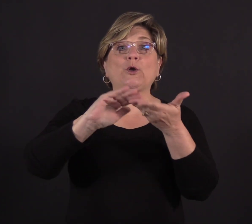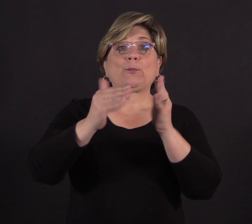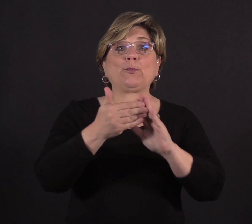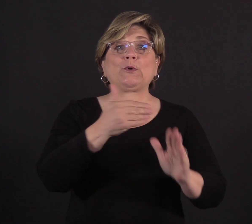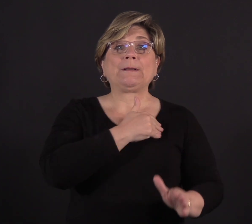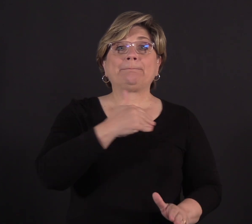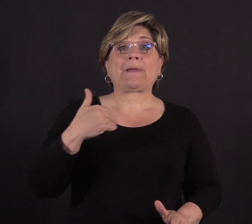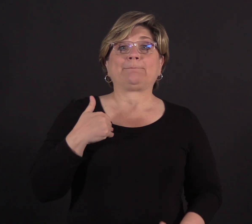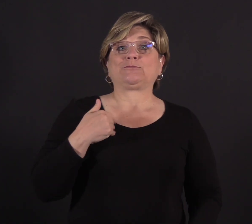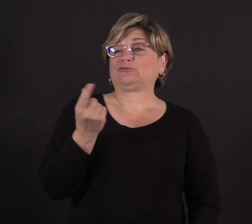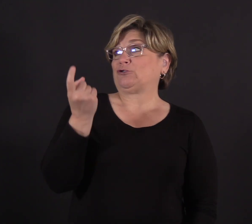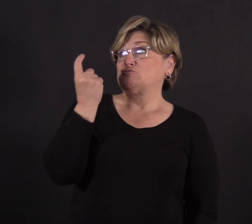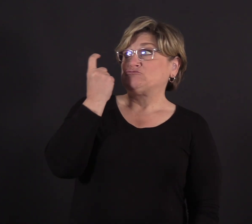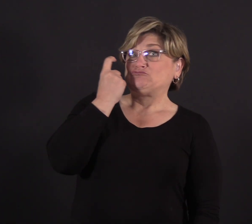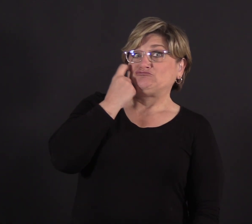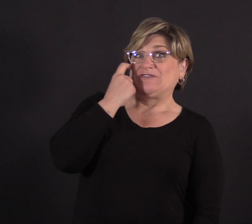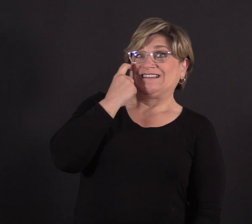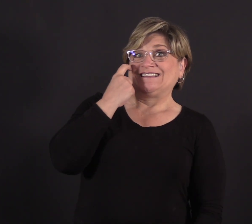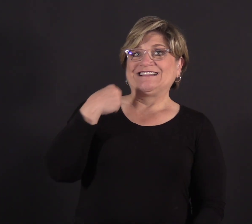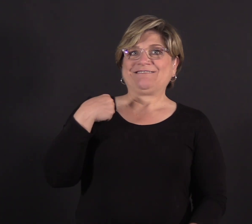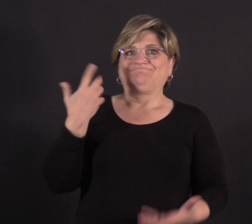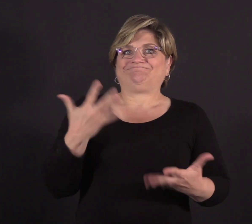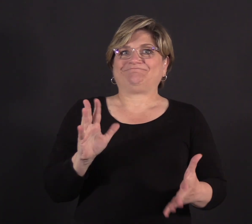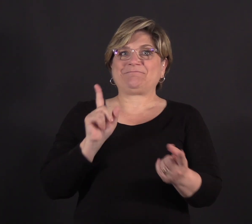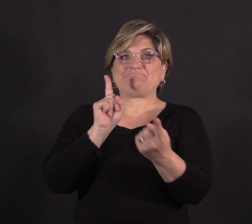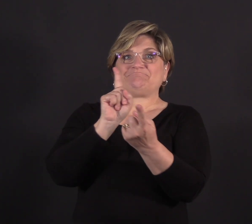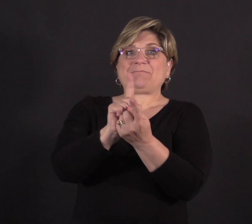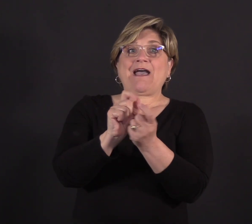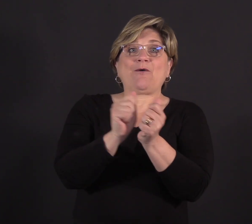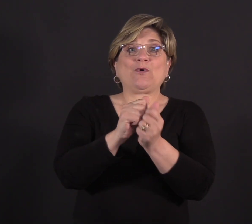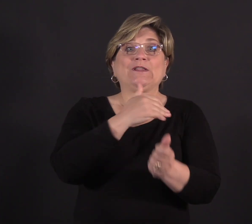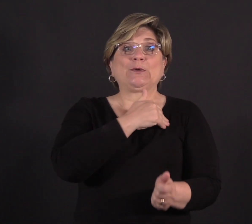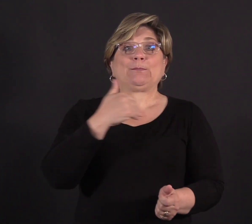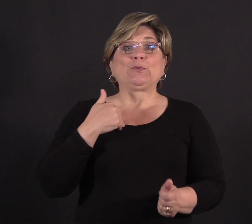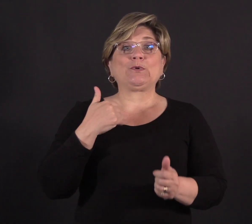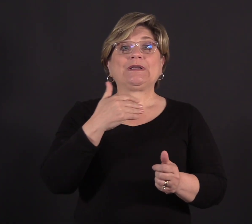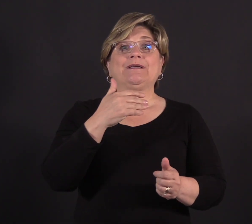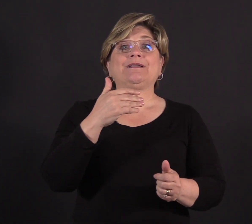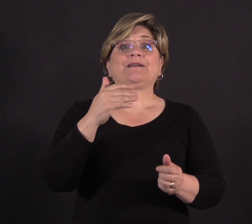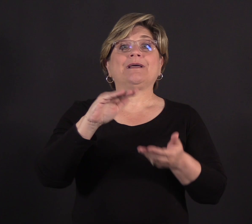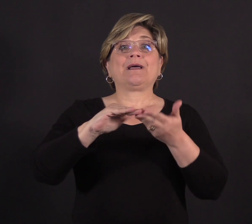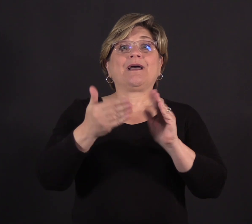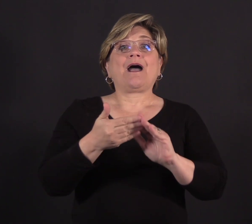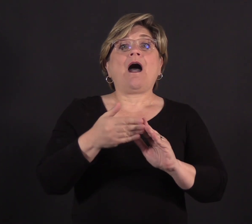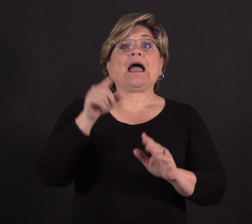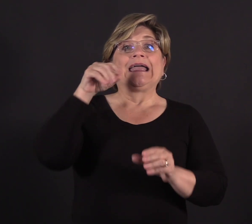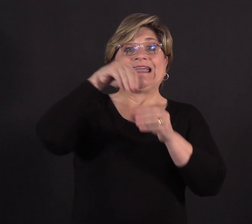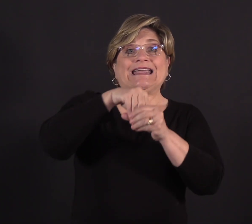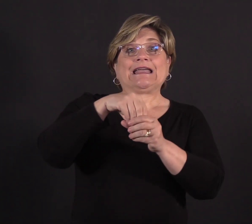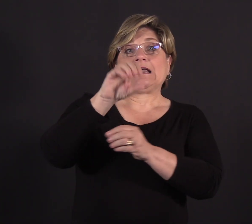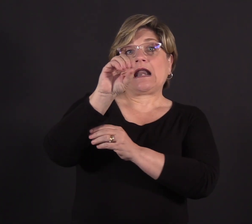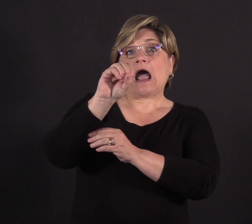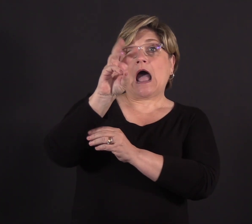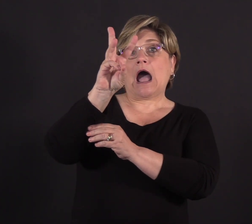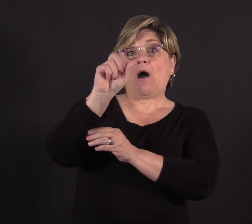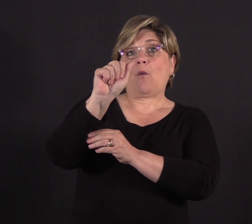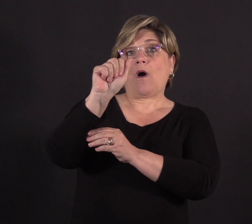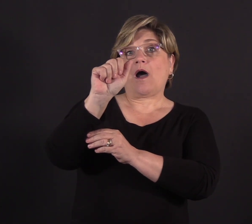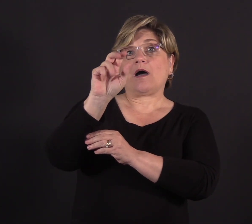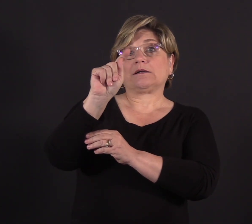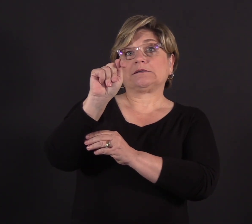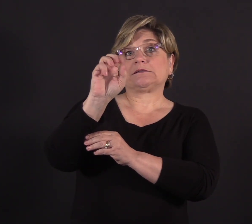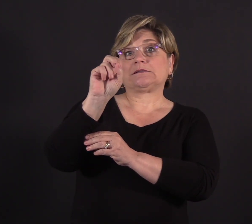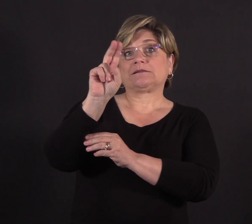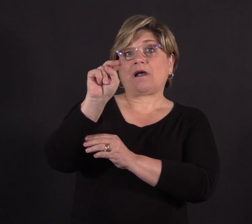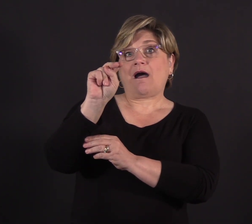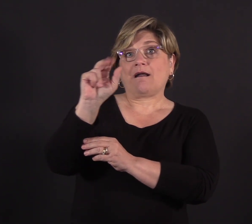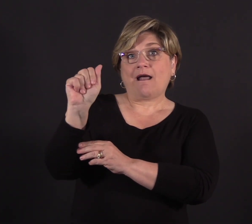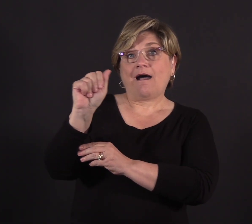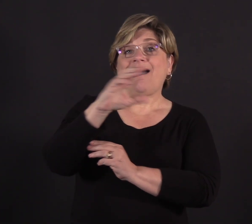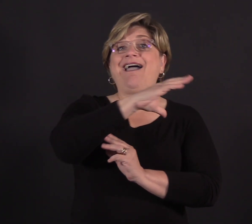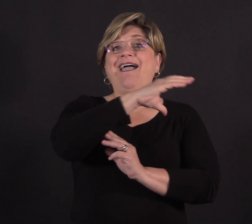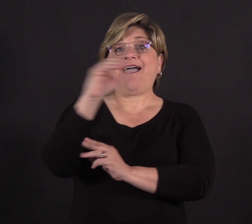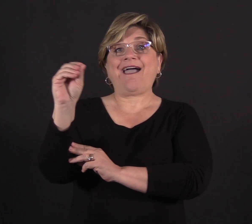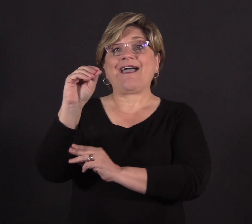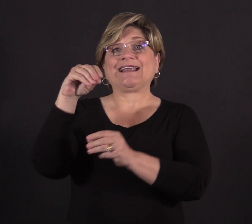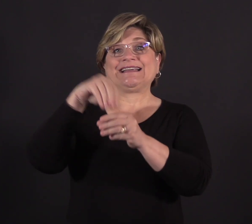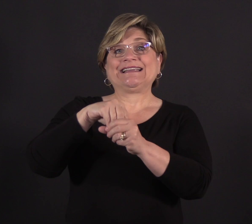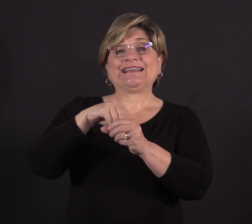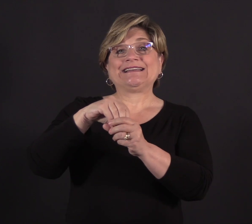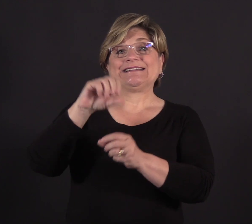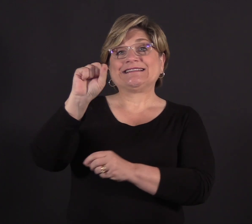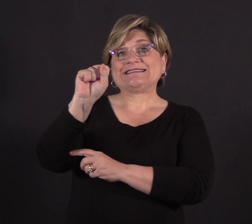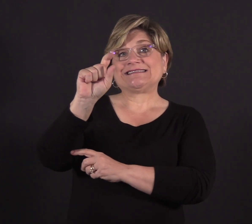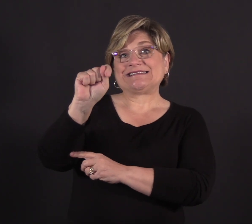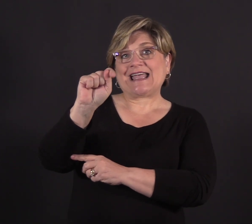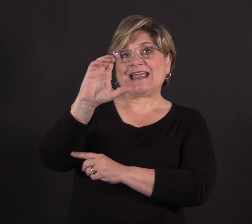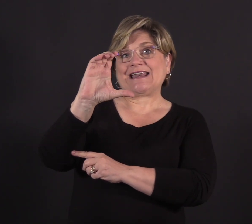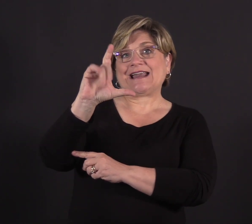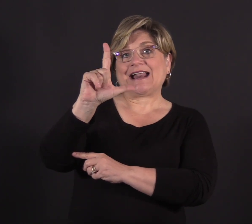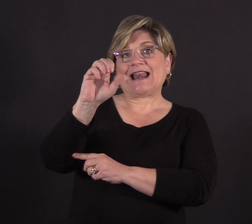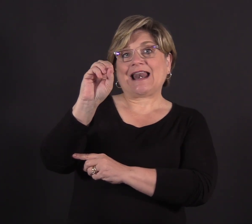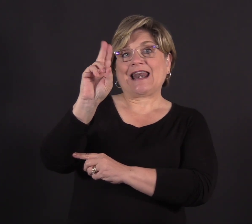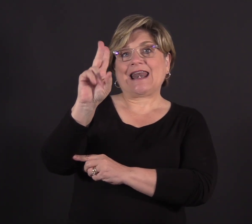Recently we met with community members in Owatonna and in St. Cloud.